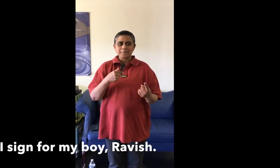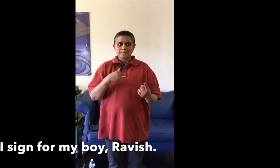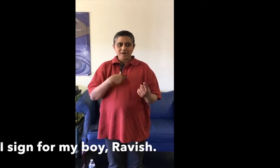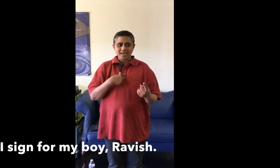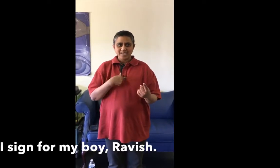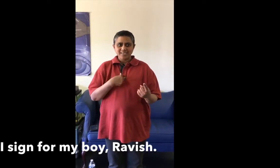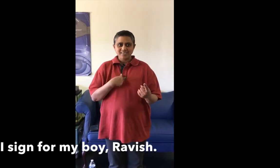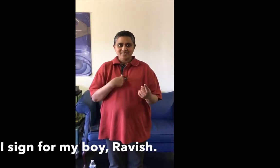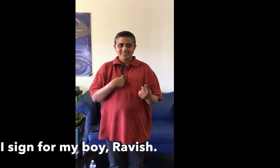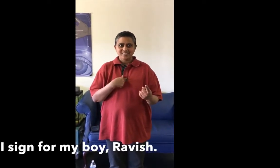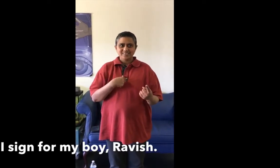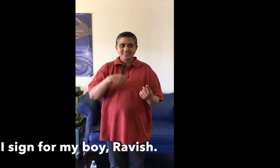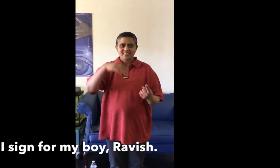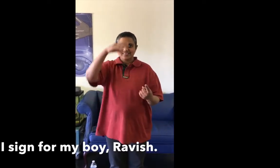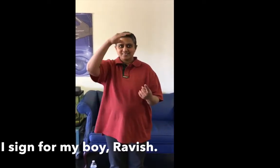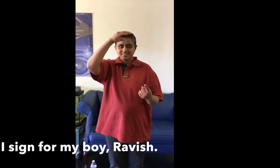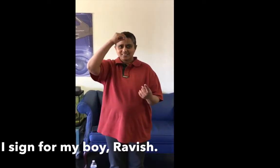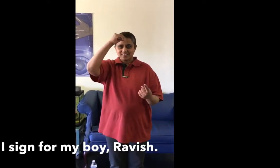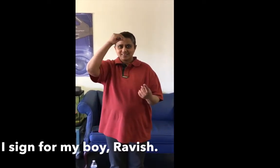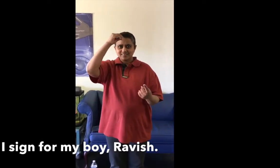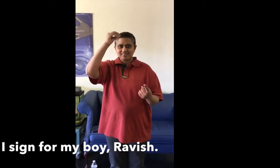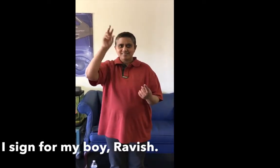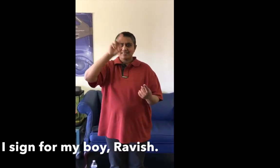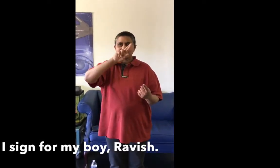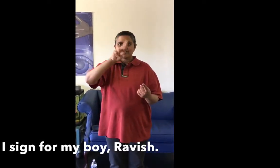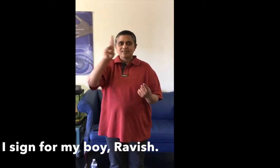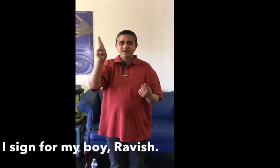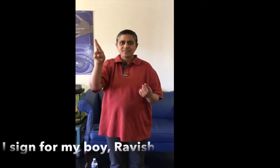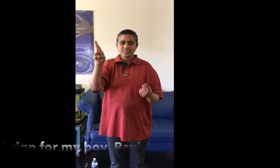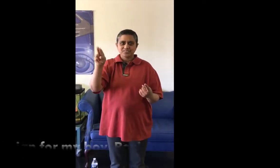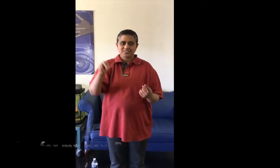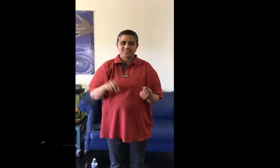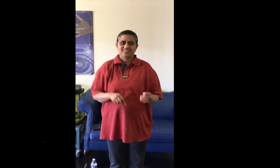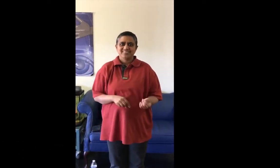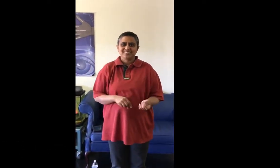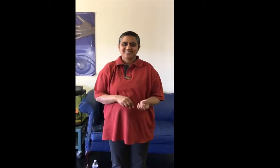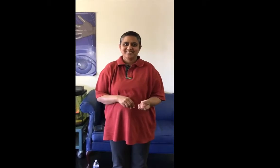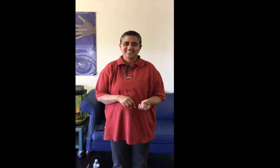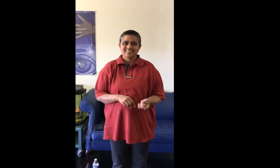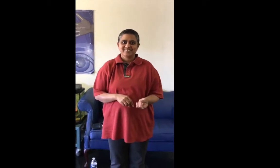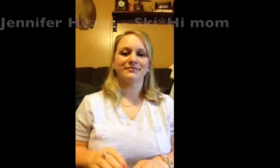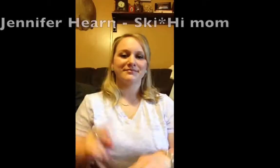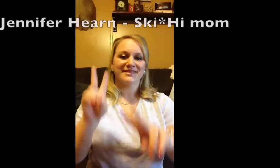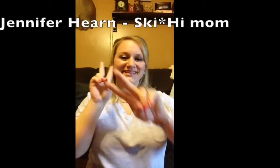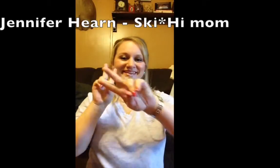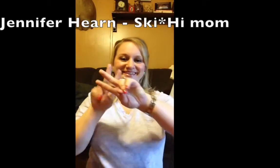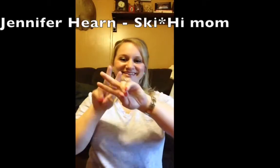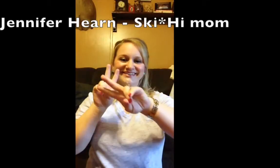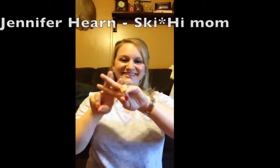my mom really took off for learning sign. It's just a great way to communicate.